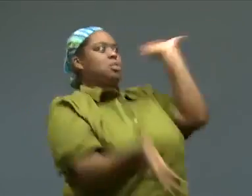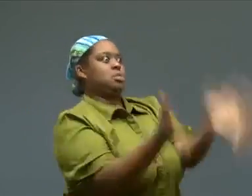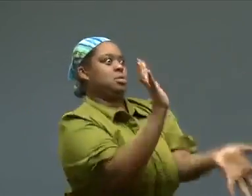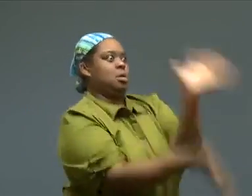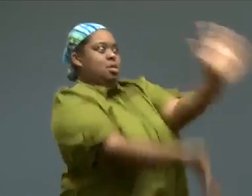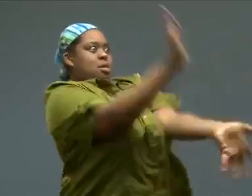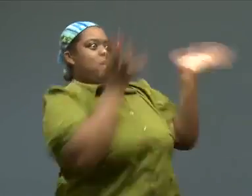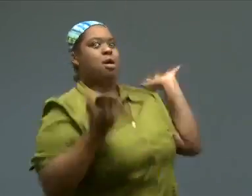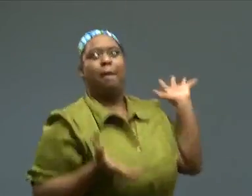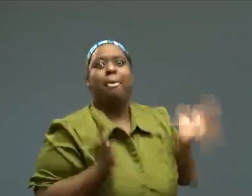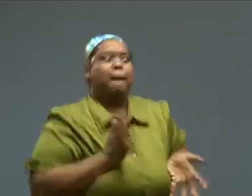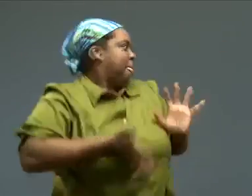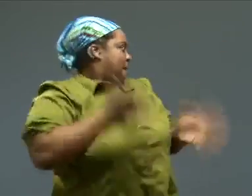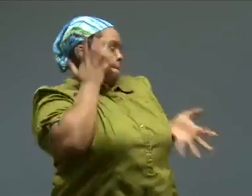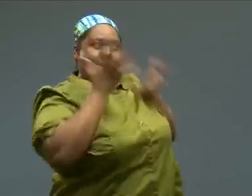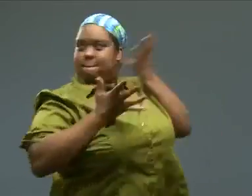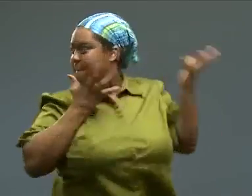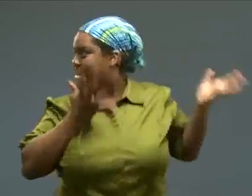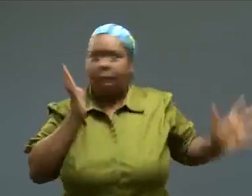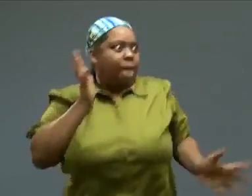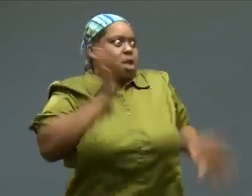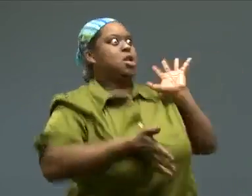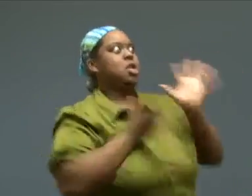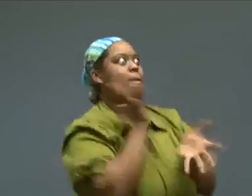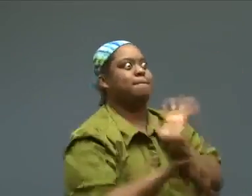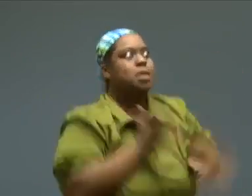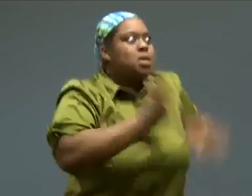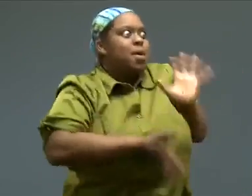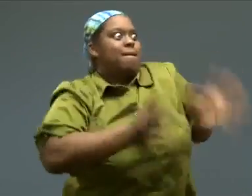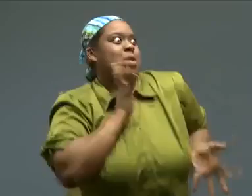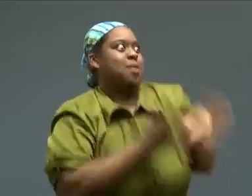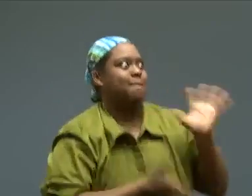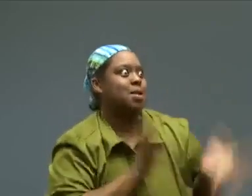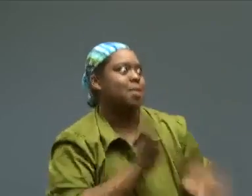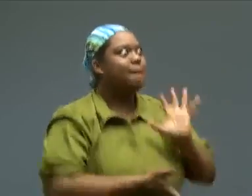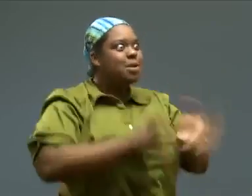My aunt was embarrassed, trying to calm me down.